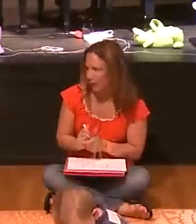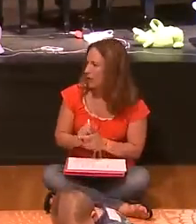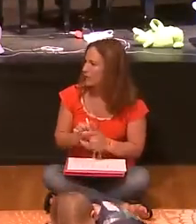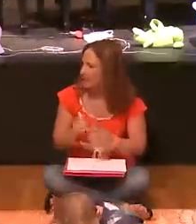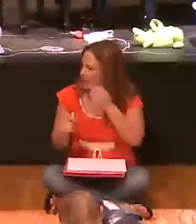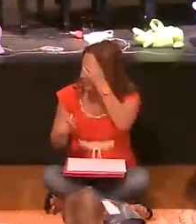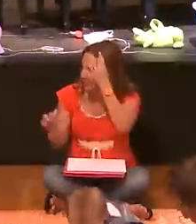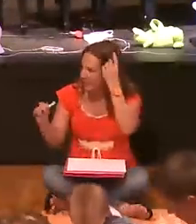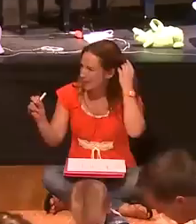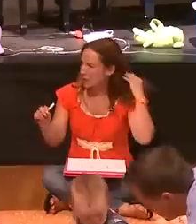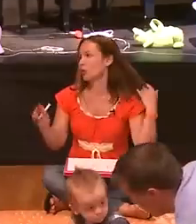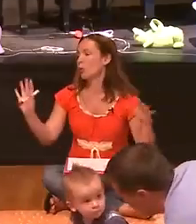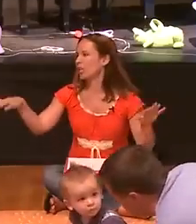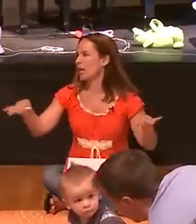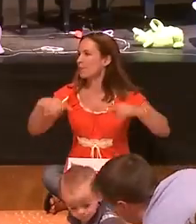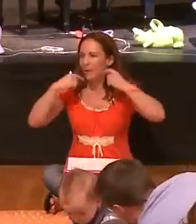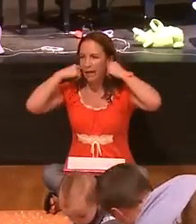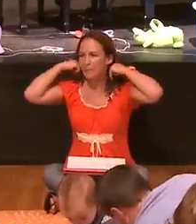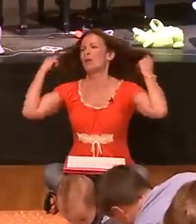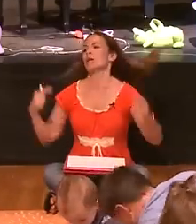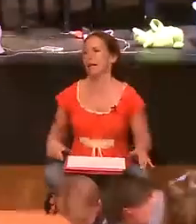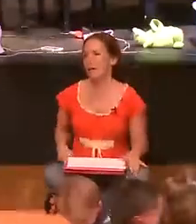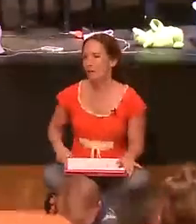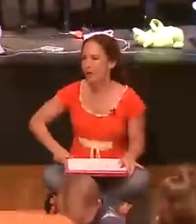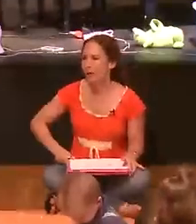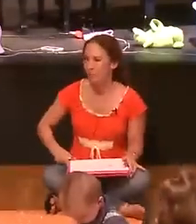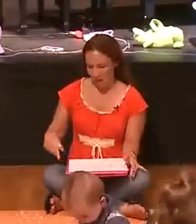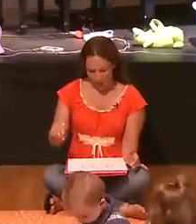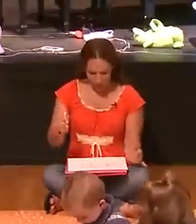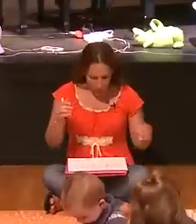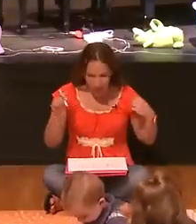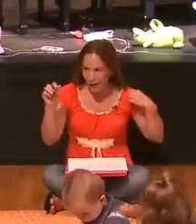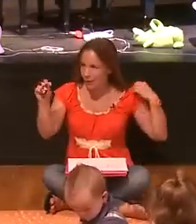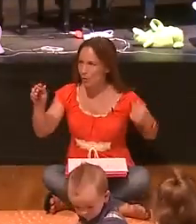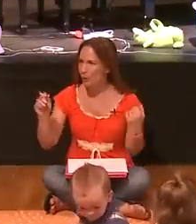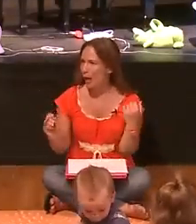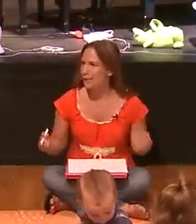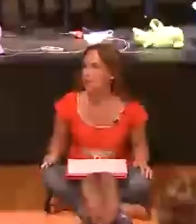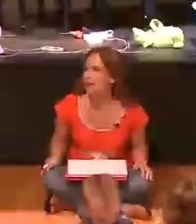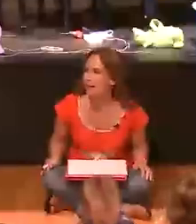Do you have his sign list? You're working on it. Keep on working on it. No hurry. Okay and who are you guys?